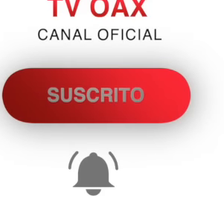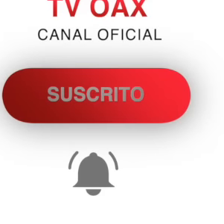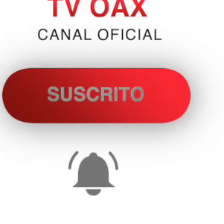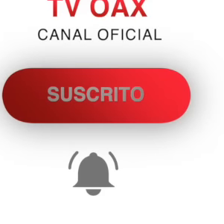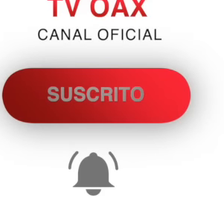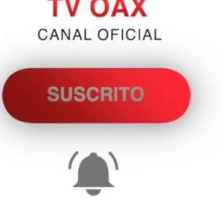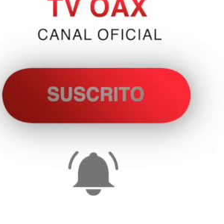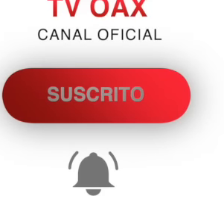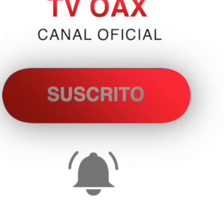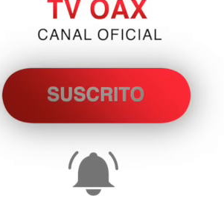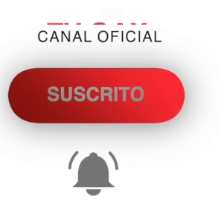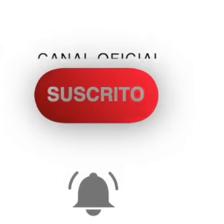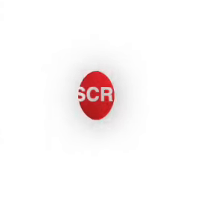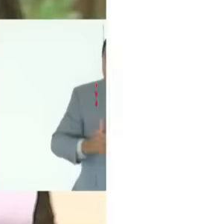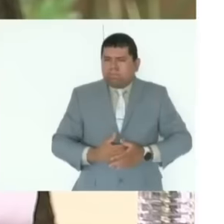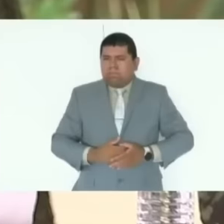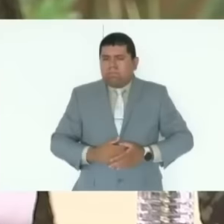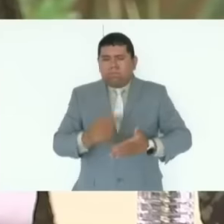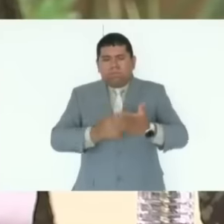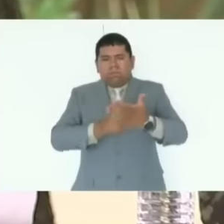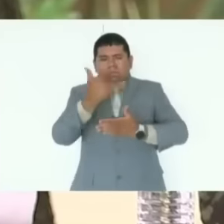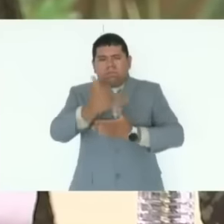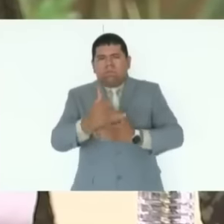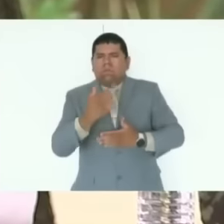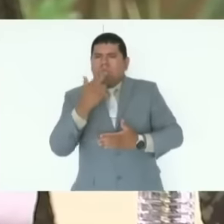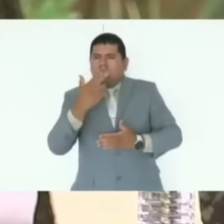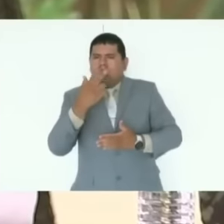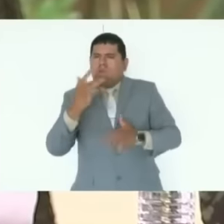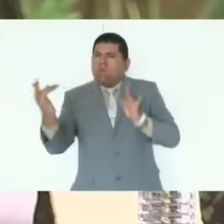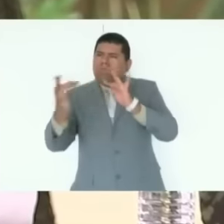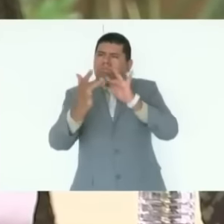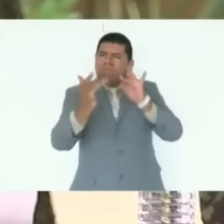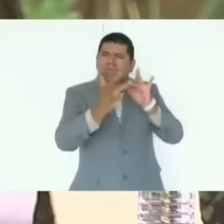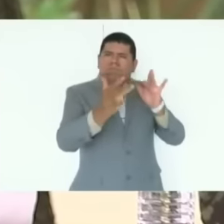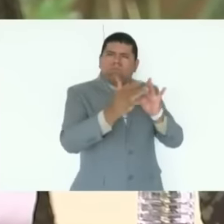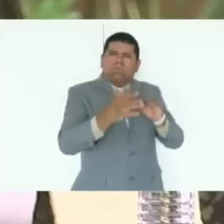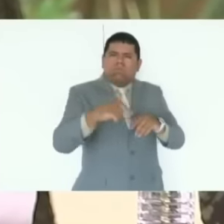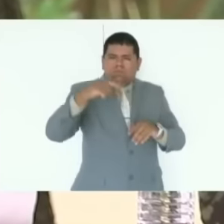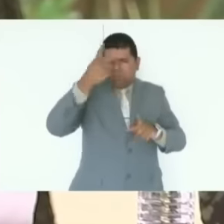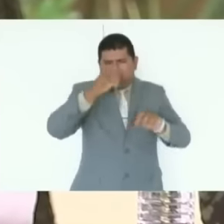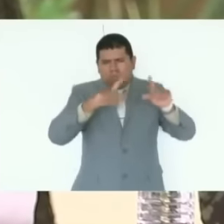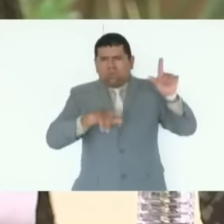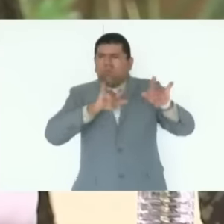pesos this project will improve connectivity with national destinations it will be positioned as an